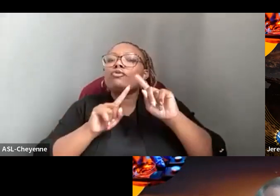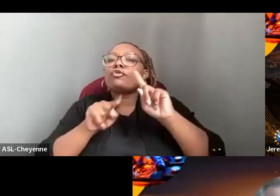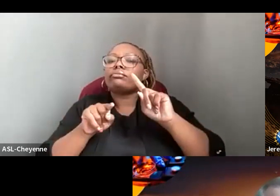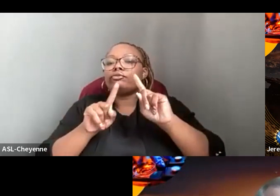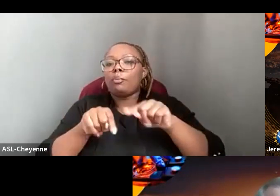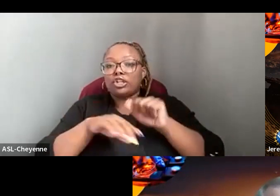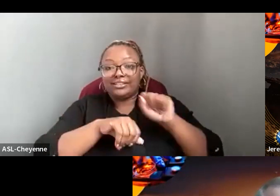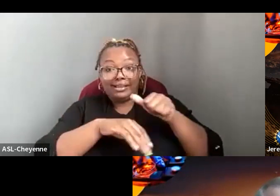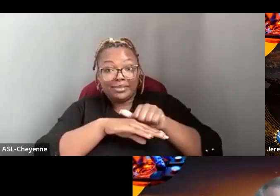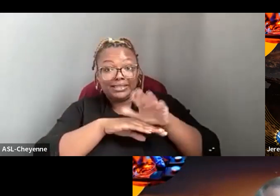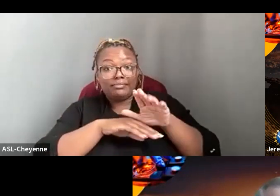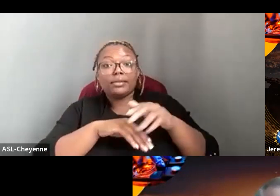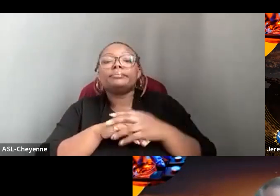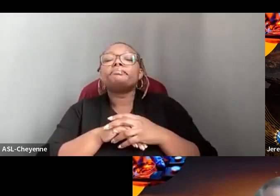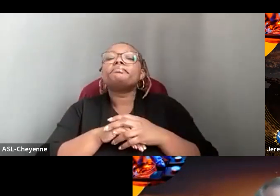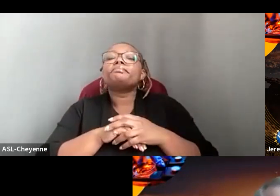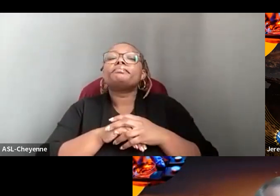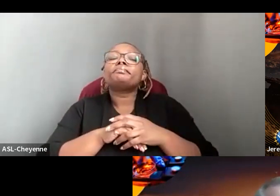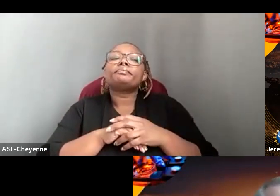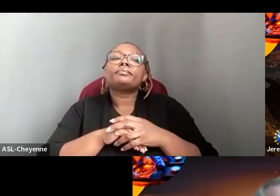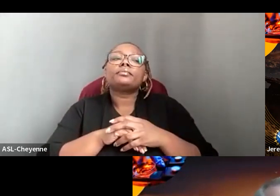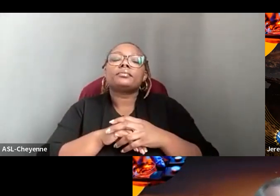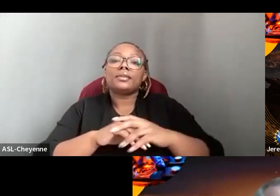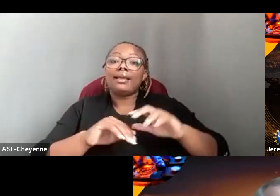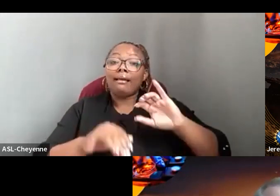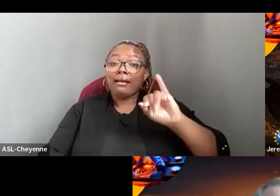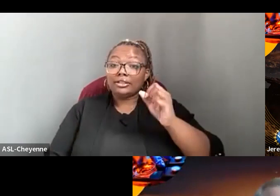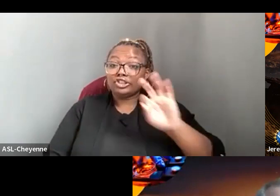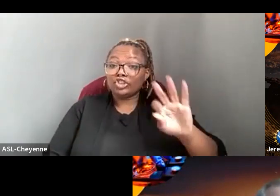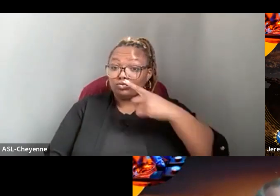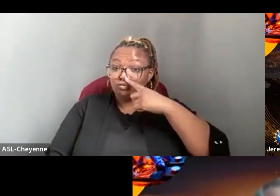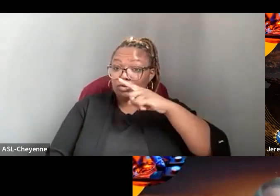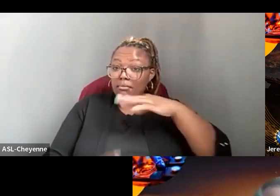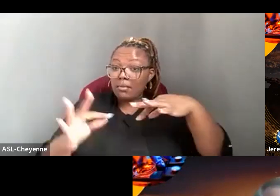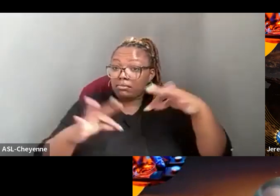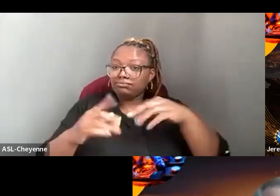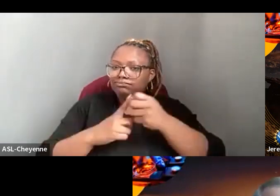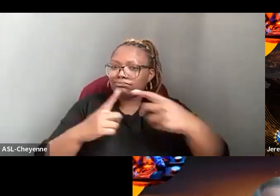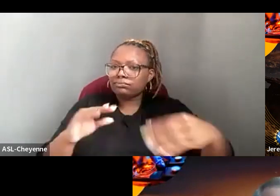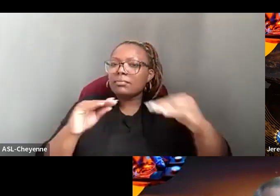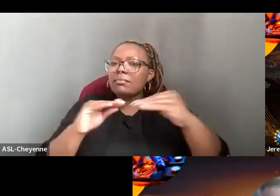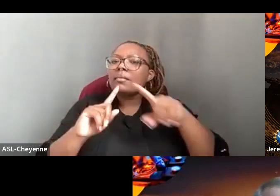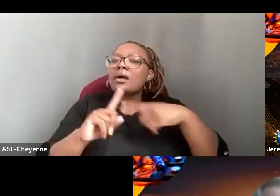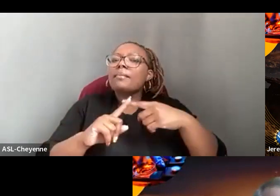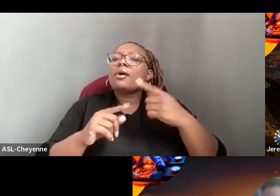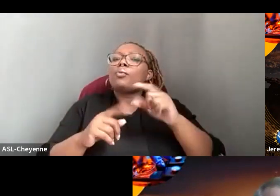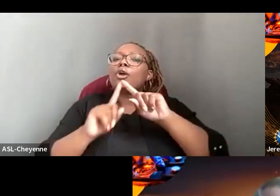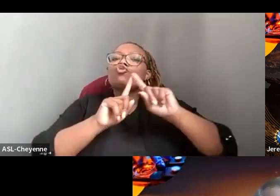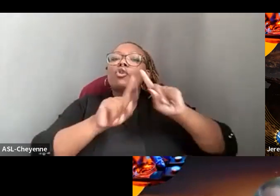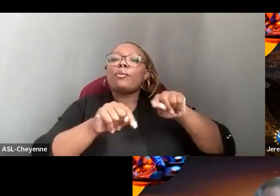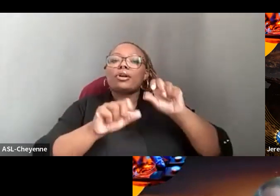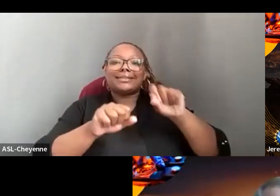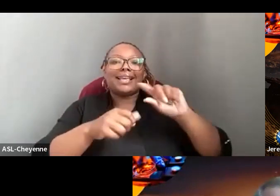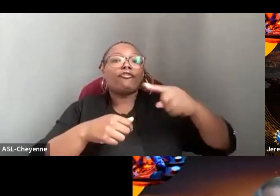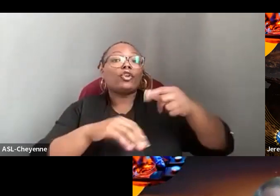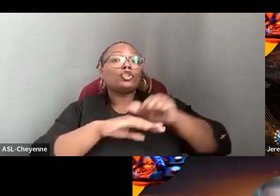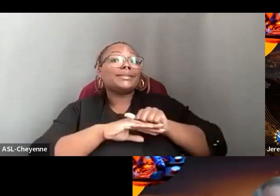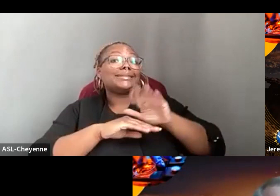So I'm hoping, Jeff, you can talk a little bit more about when reports can first be submitted,